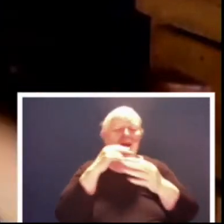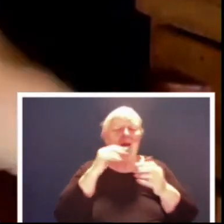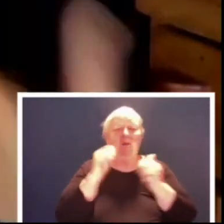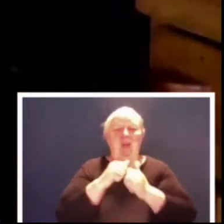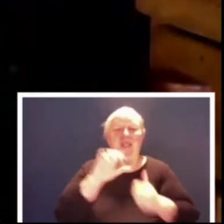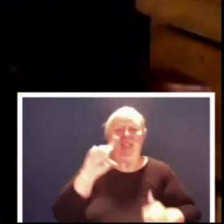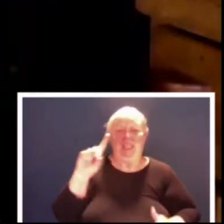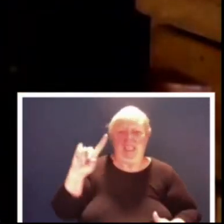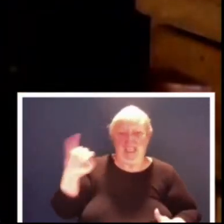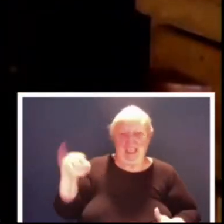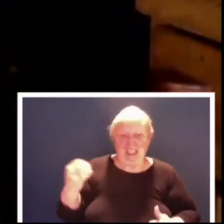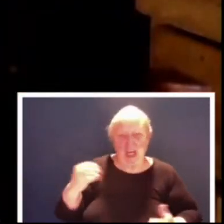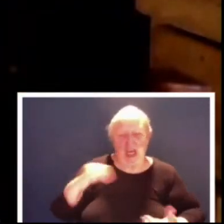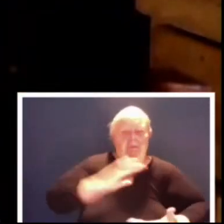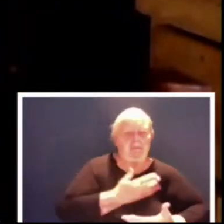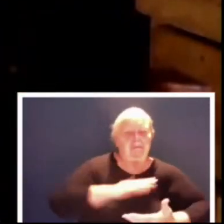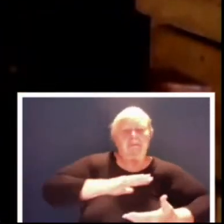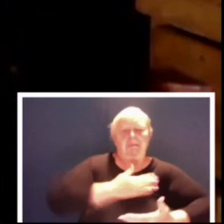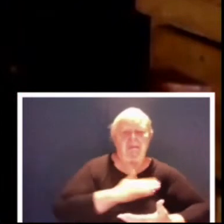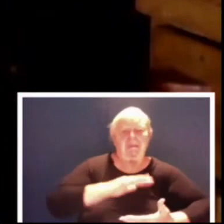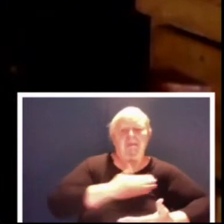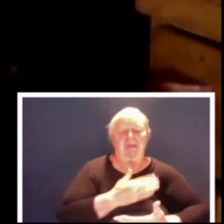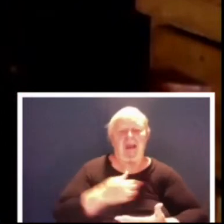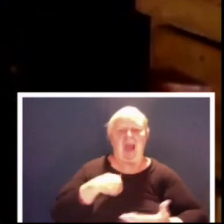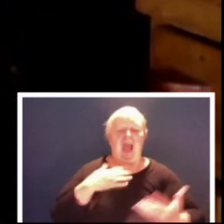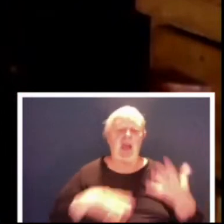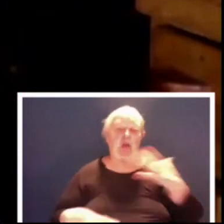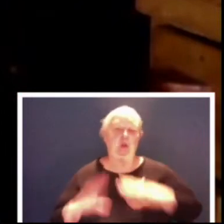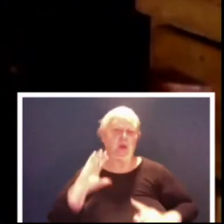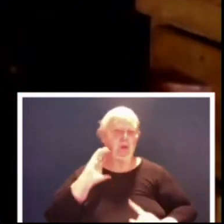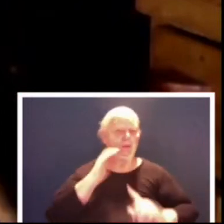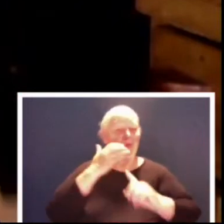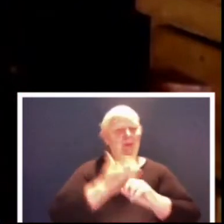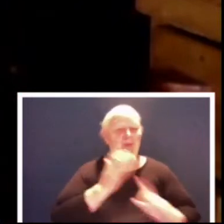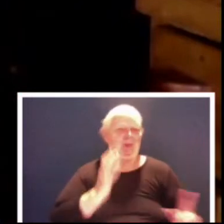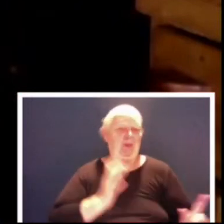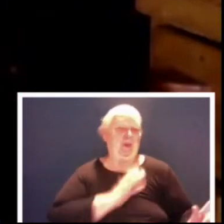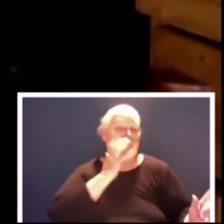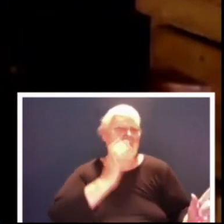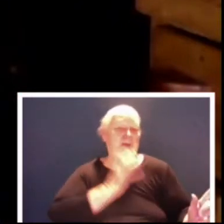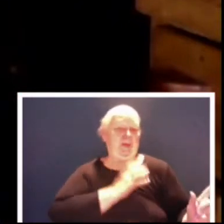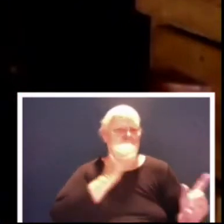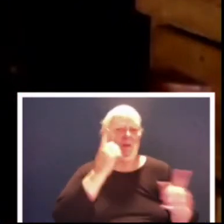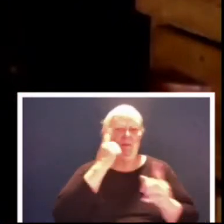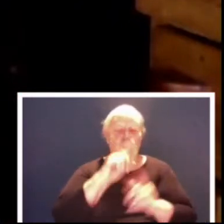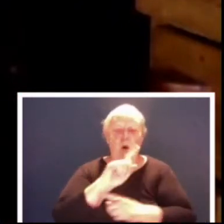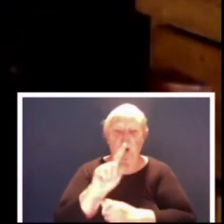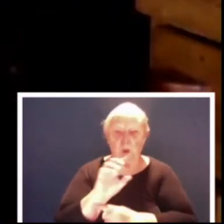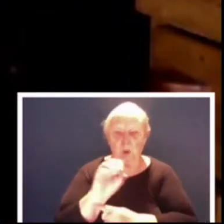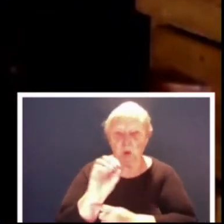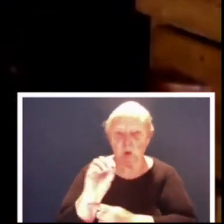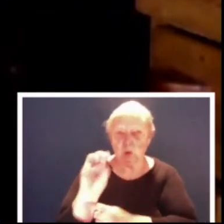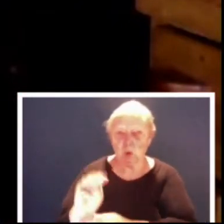on a Zoom call. And just having this special occasion is still possible,